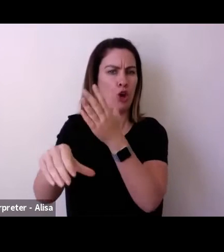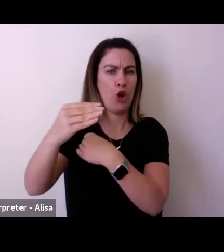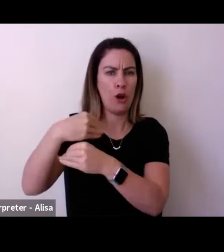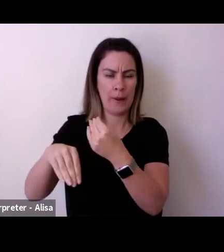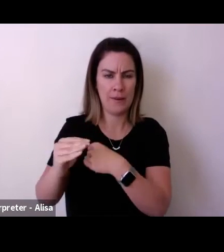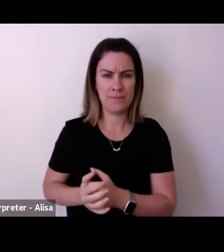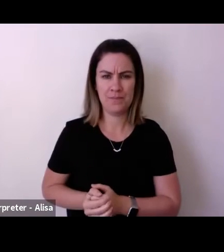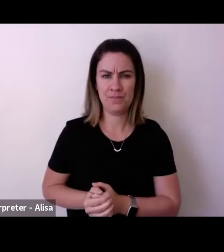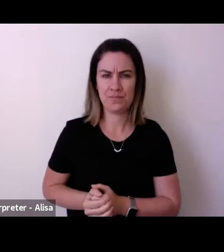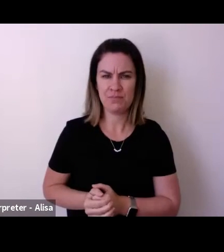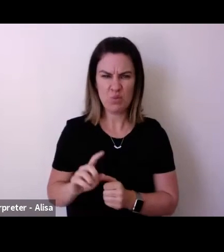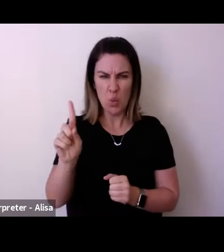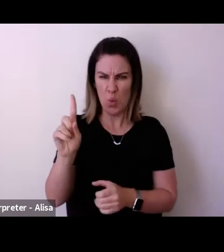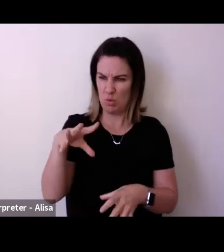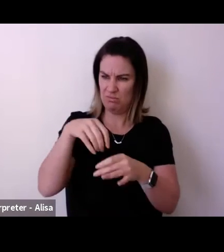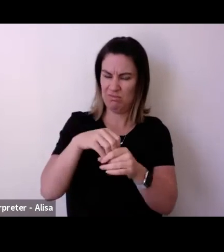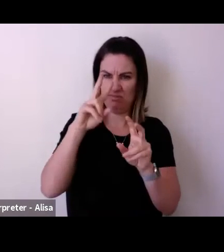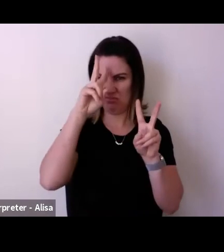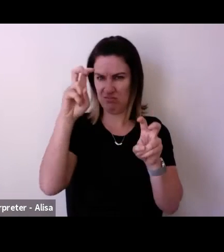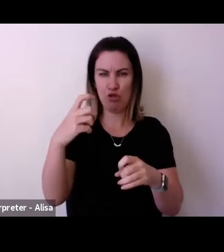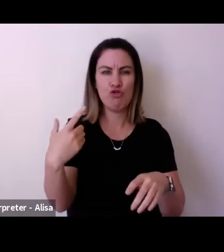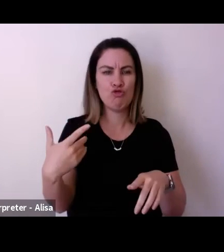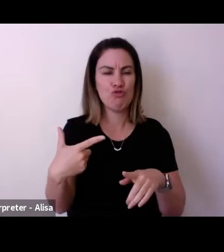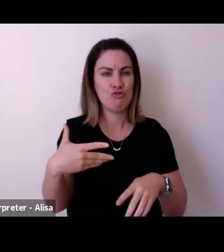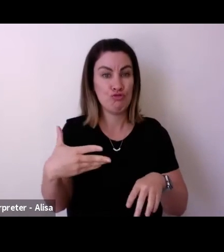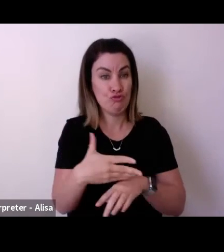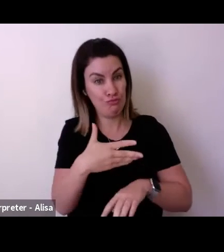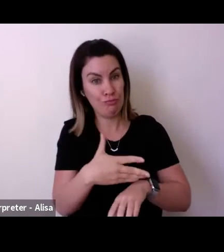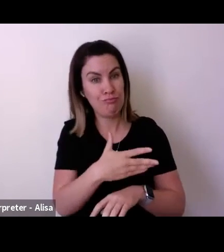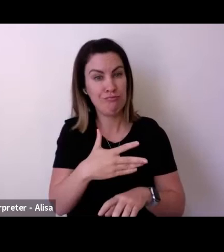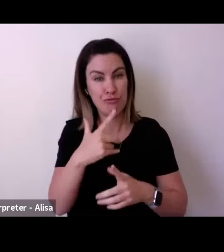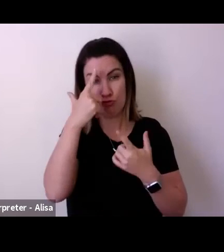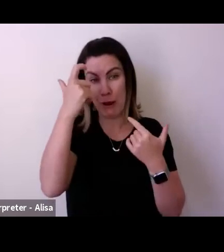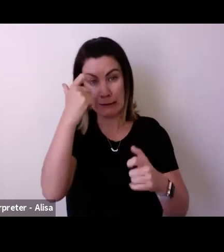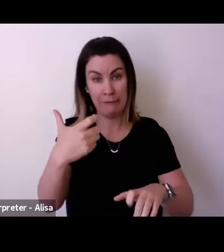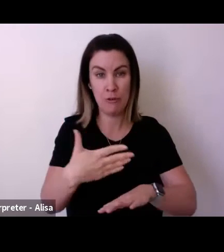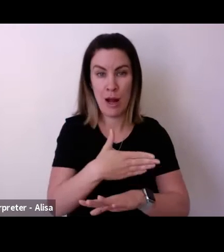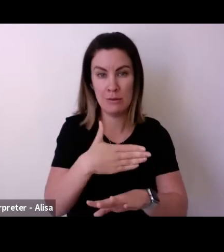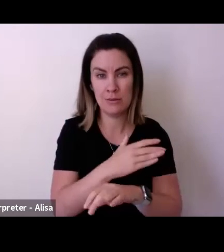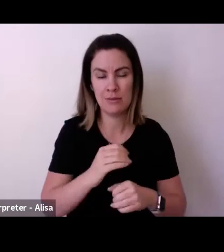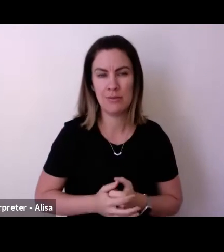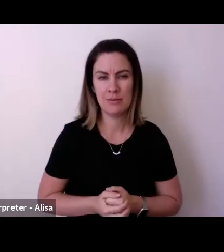as creative practice. Covid has swung a wrecking ball through